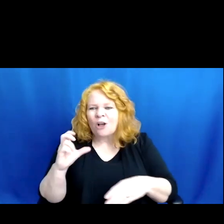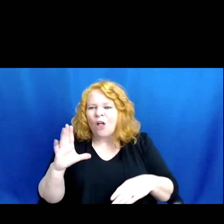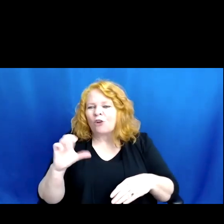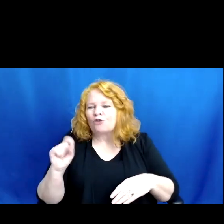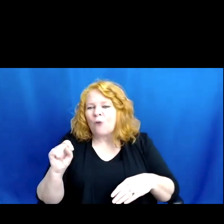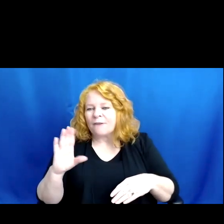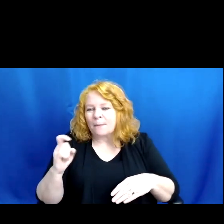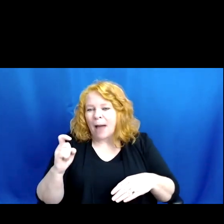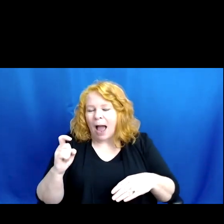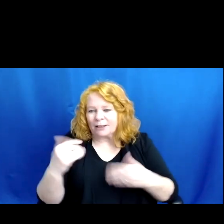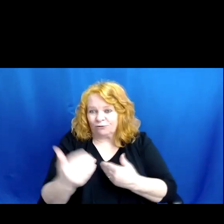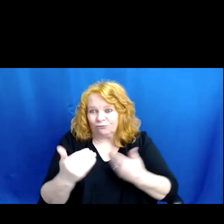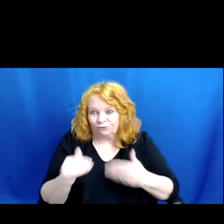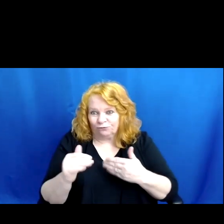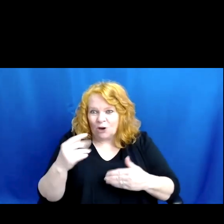and preparing those materials.